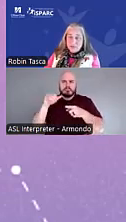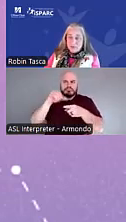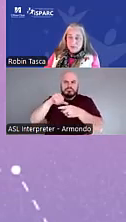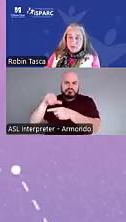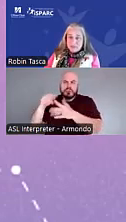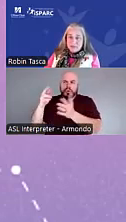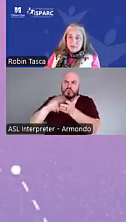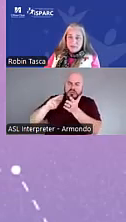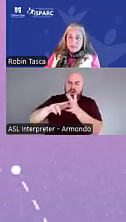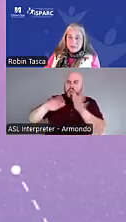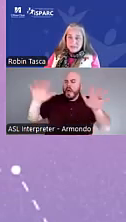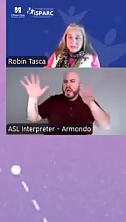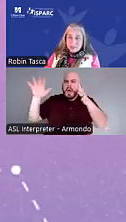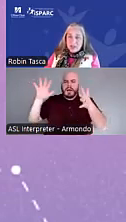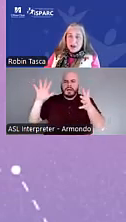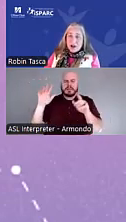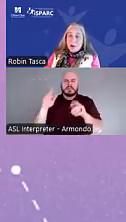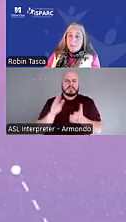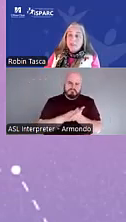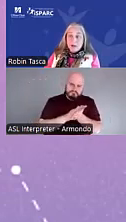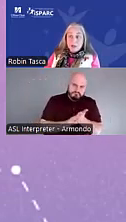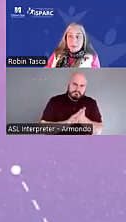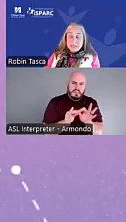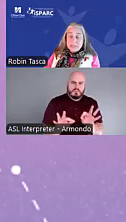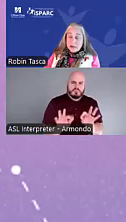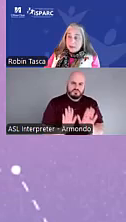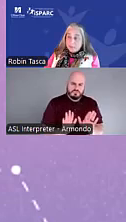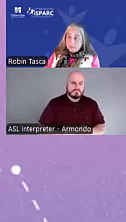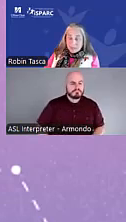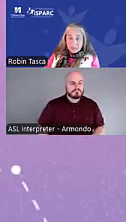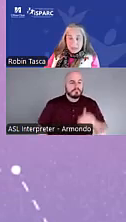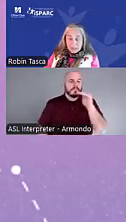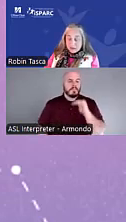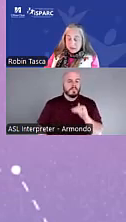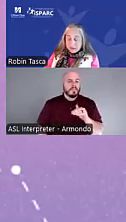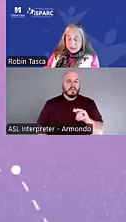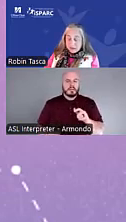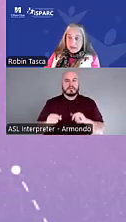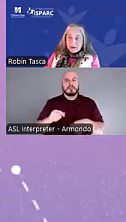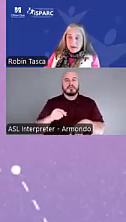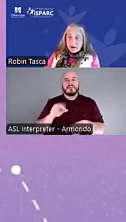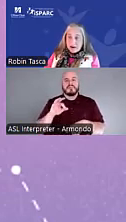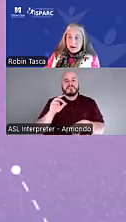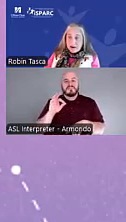do for those of us that are researchers. Large print-- larger is better.